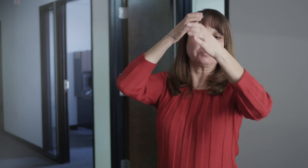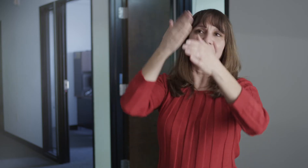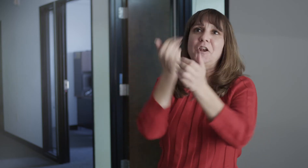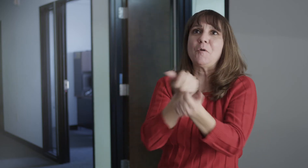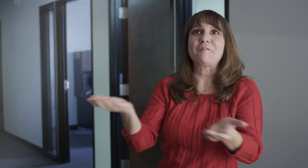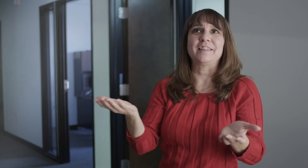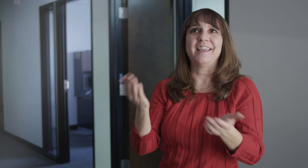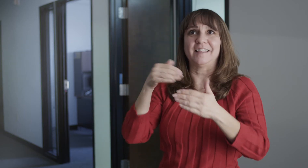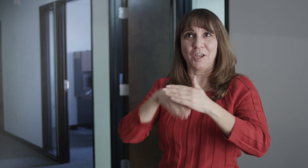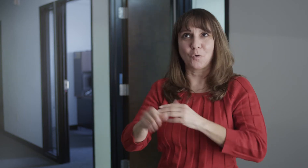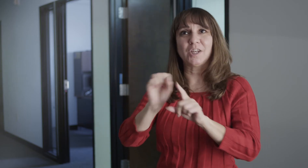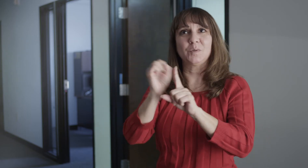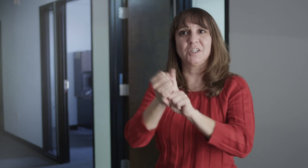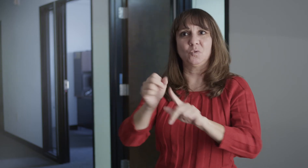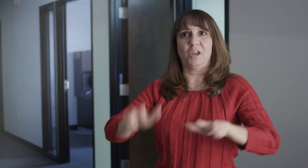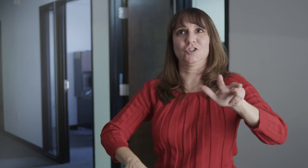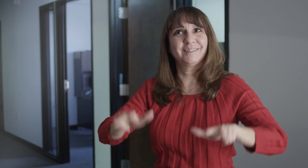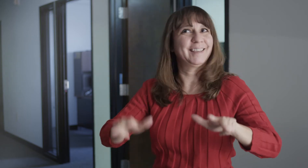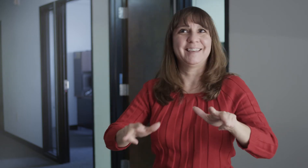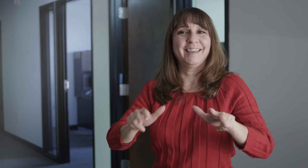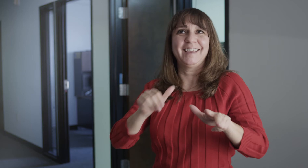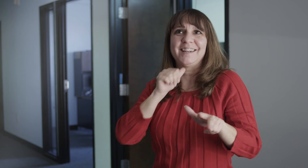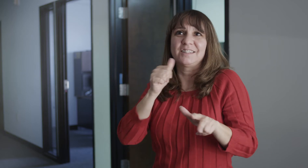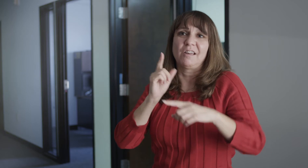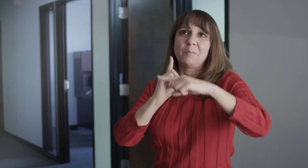they need to know, and they go into a situation that they are not prepared for.